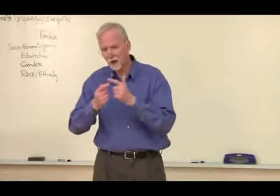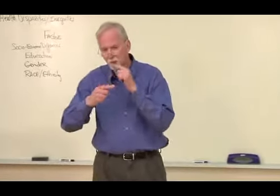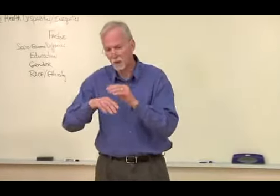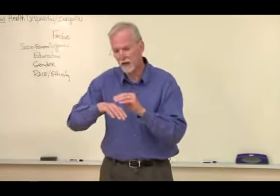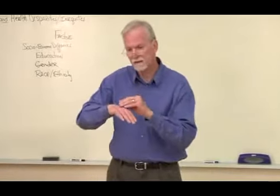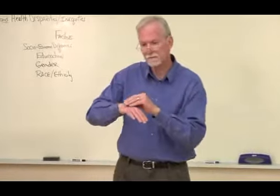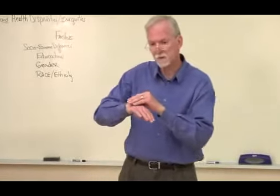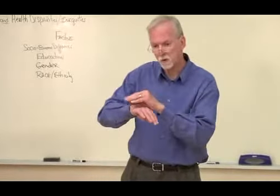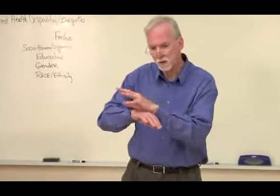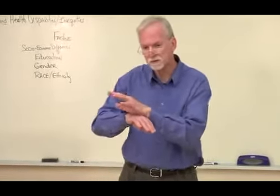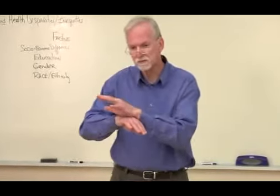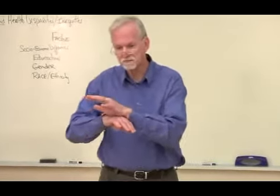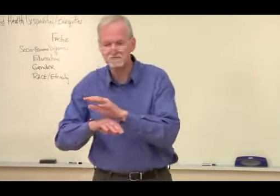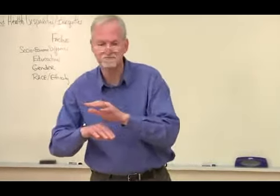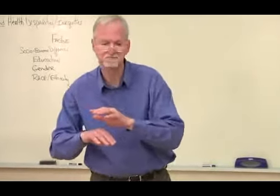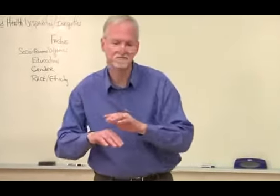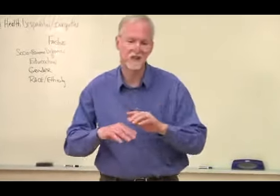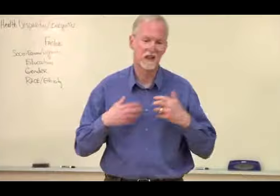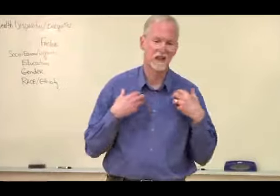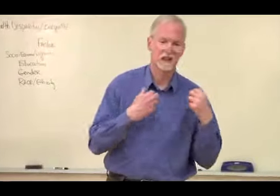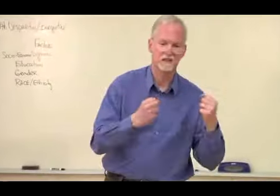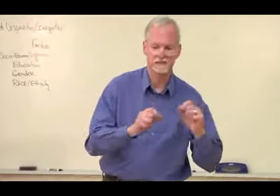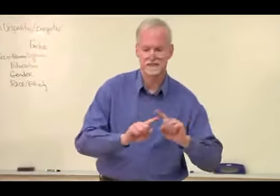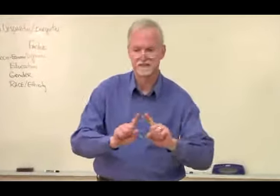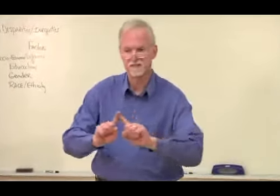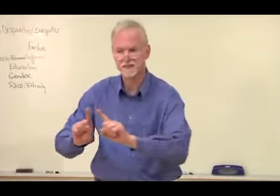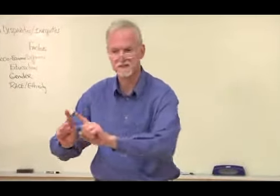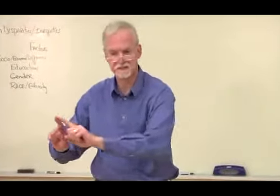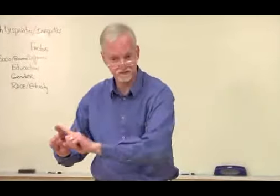that could cause health differences.